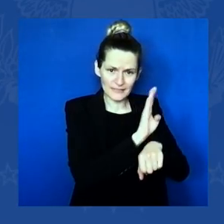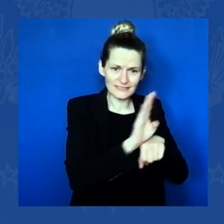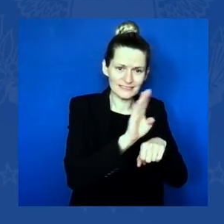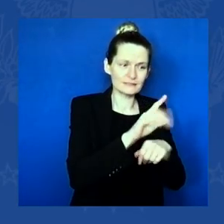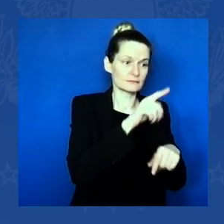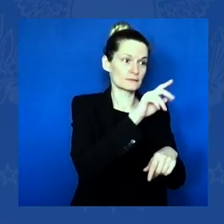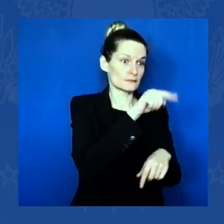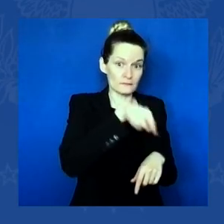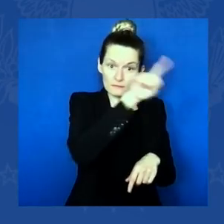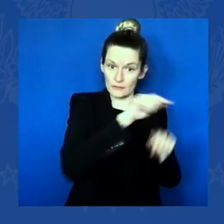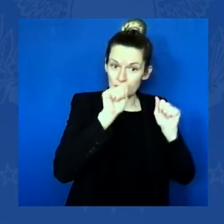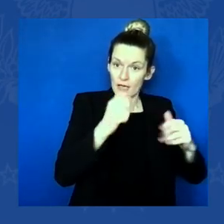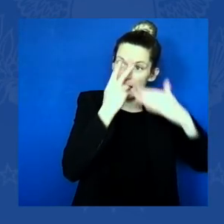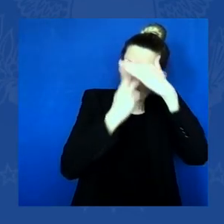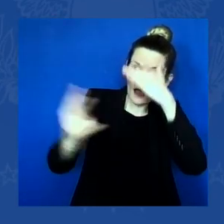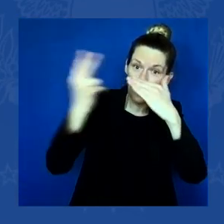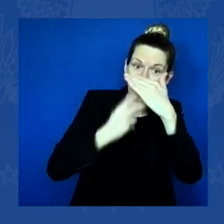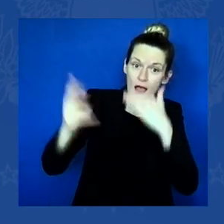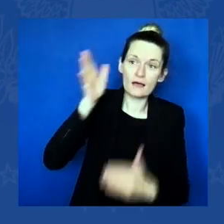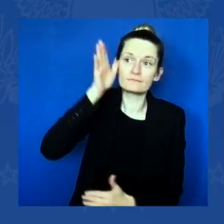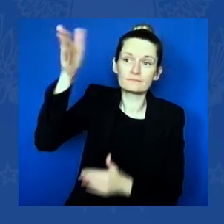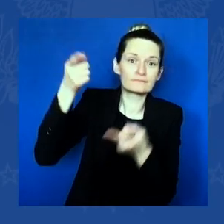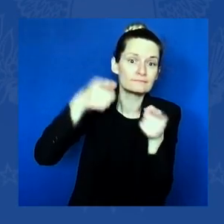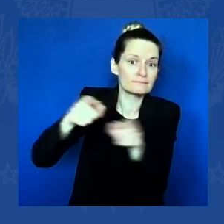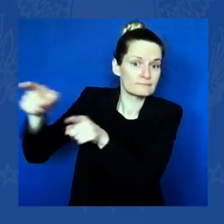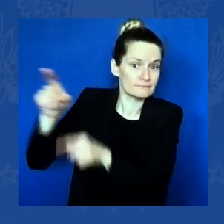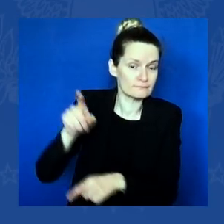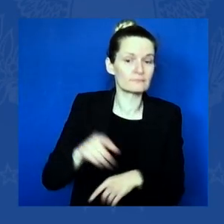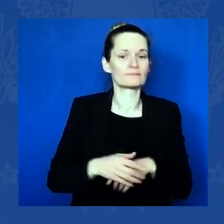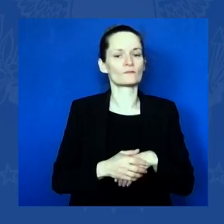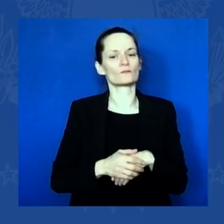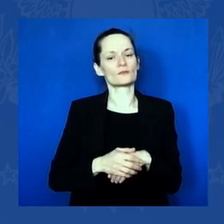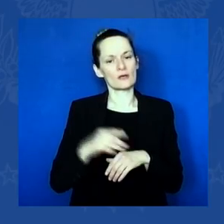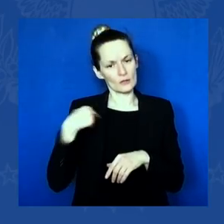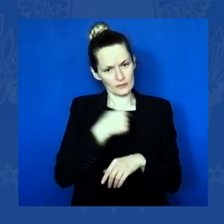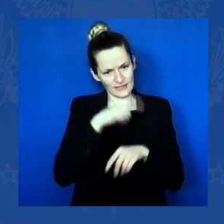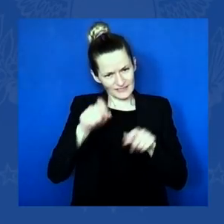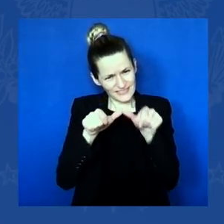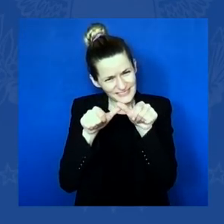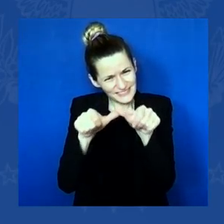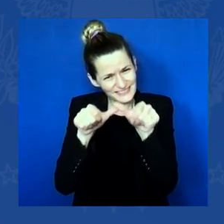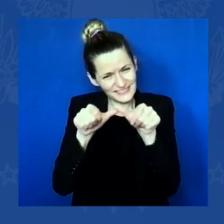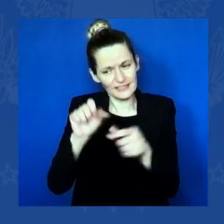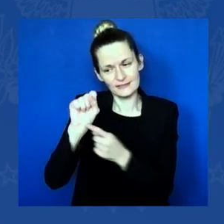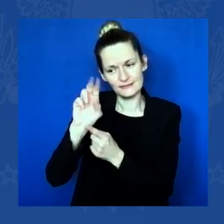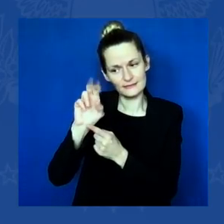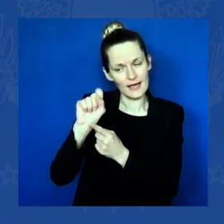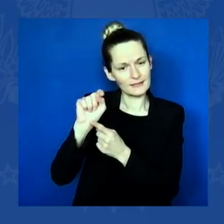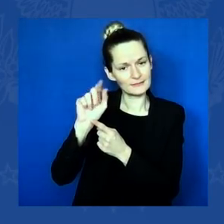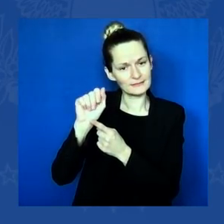and sustainable, to ensure our supply chains are free from forced and child labor,